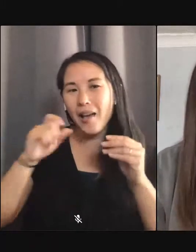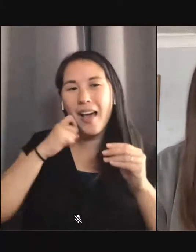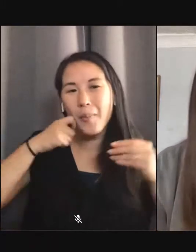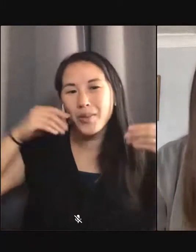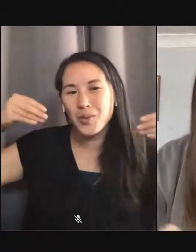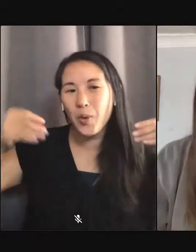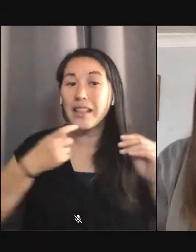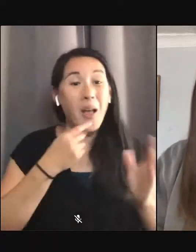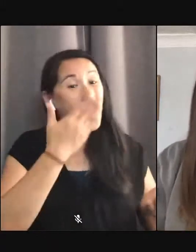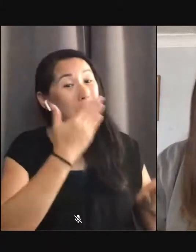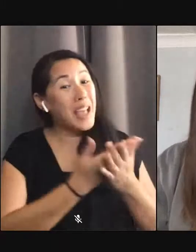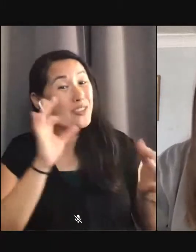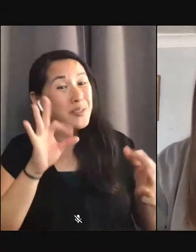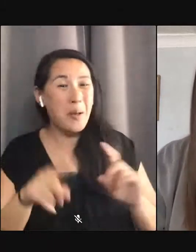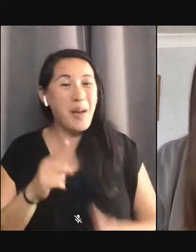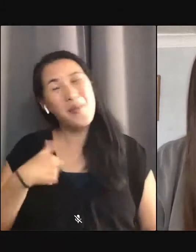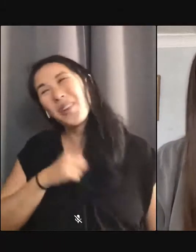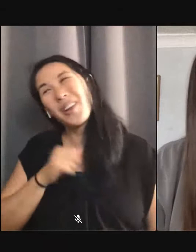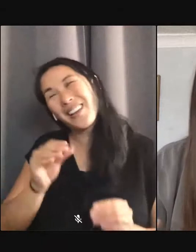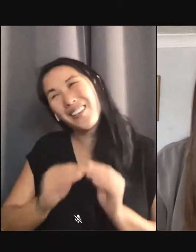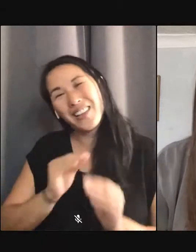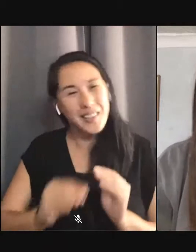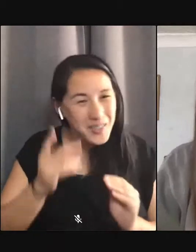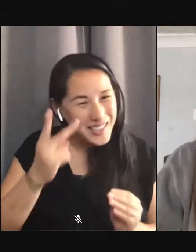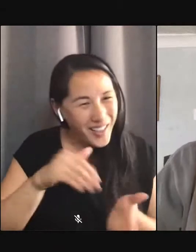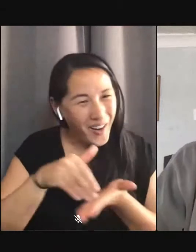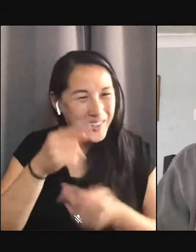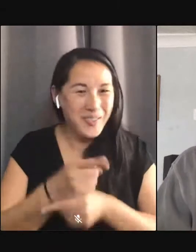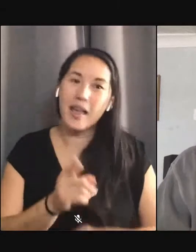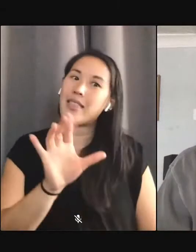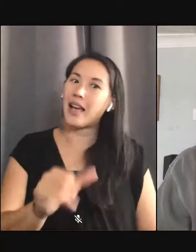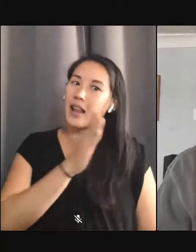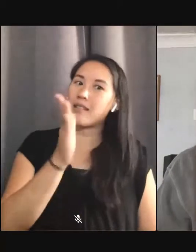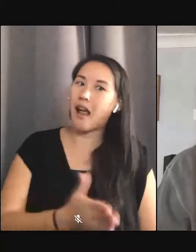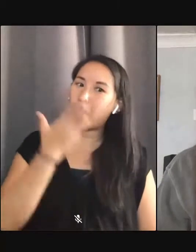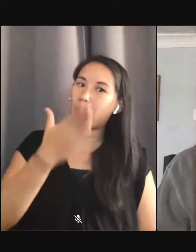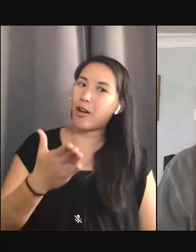for the feedback but no thanks we're not fixing it exactly never a great way to respond to somebody's